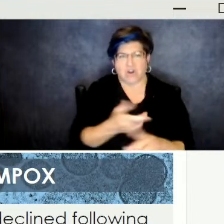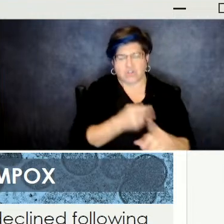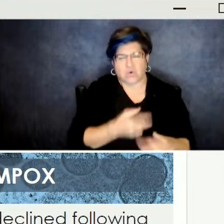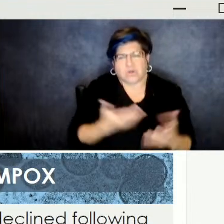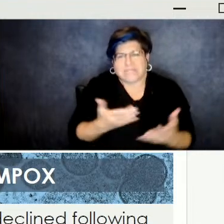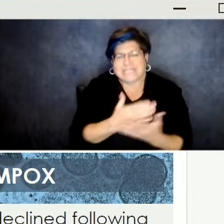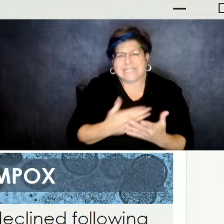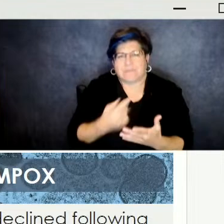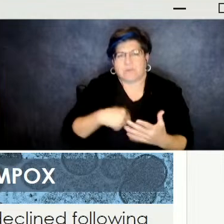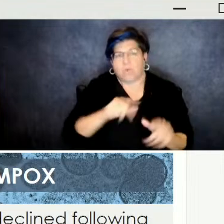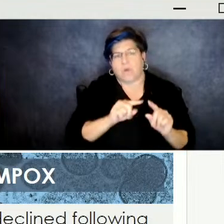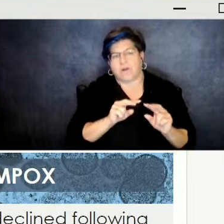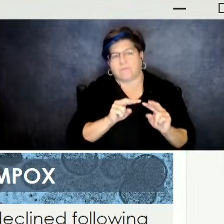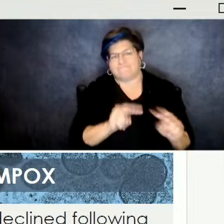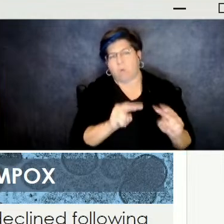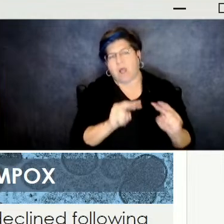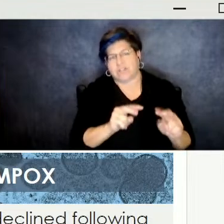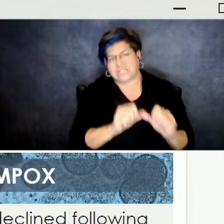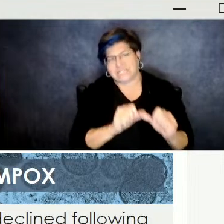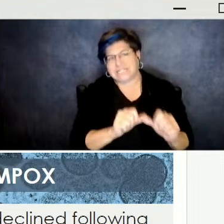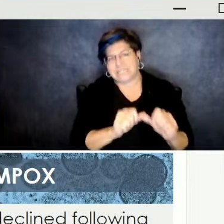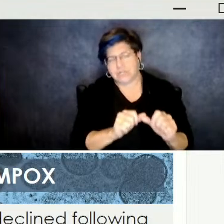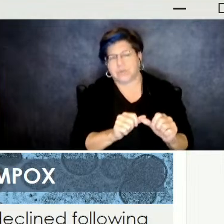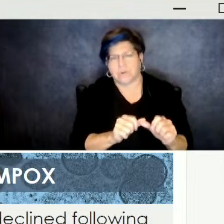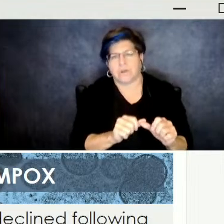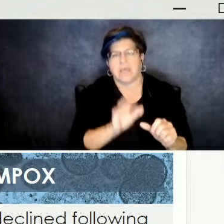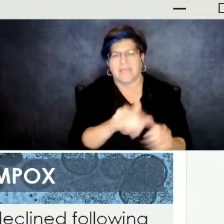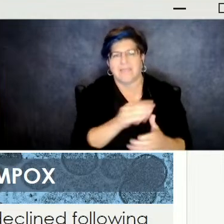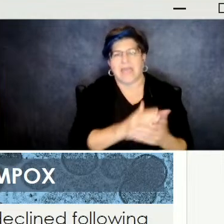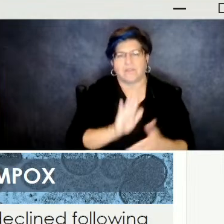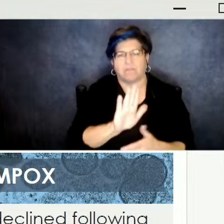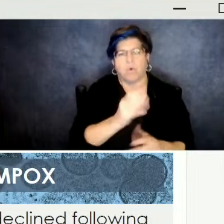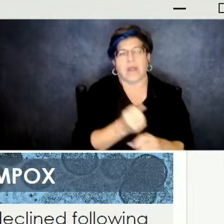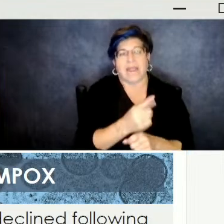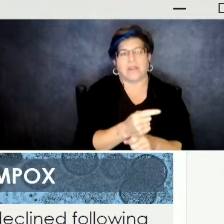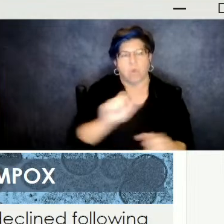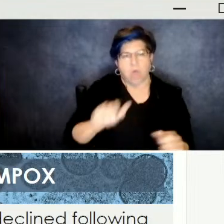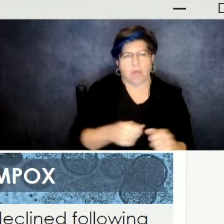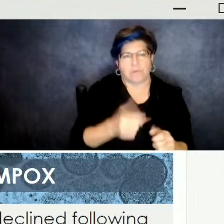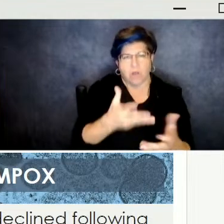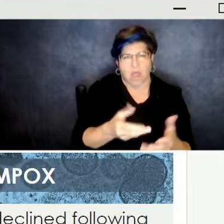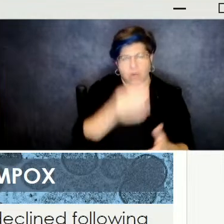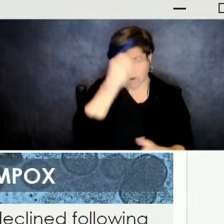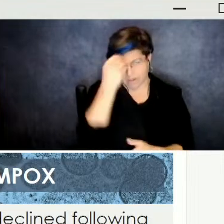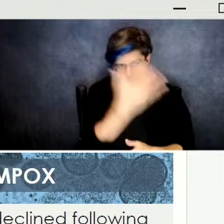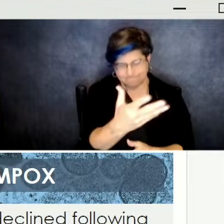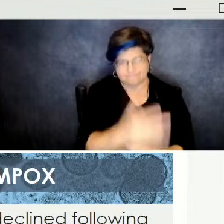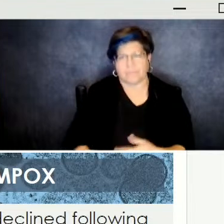FINDING ANY KIND OF COMMON SOURCES. SO IT'S SOMETHING THAT WE JUST